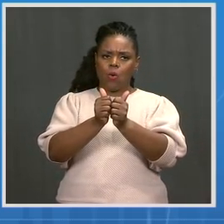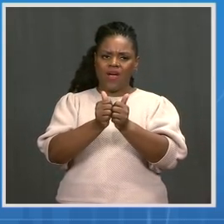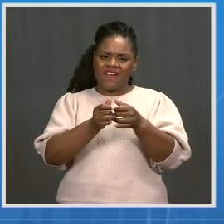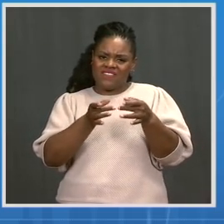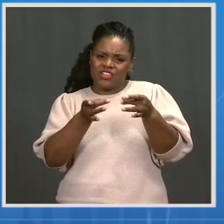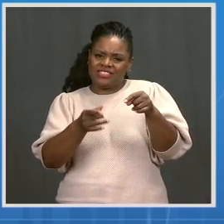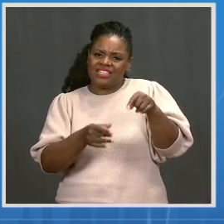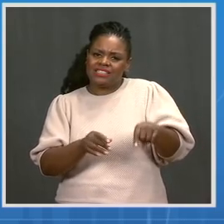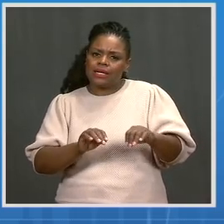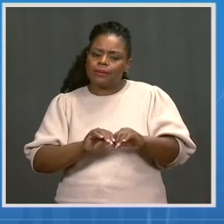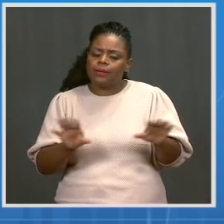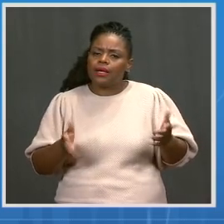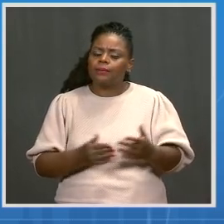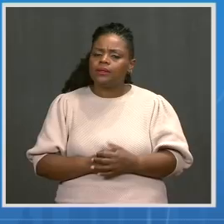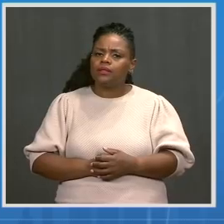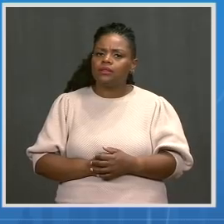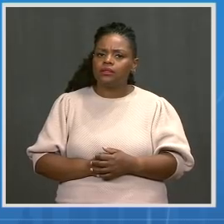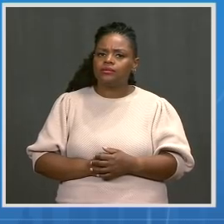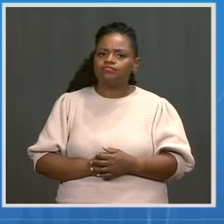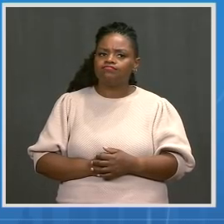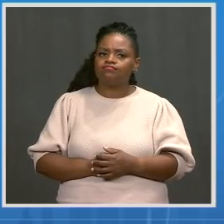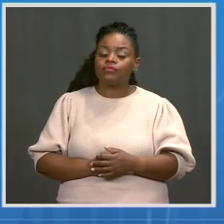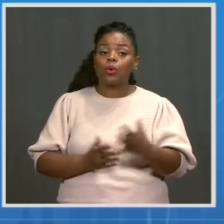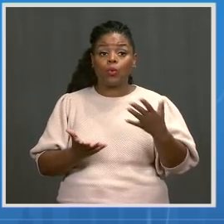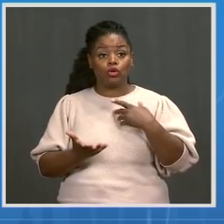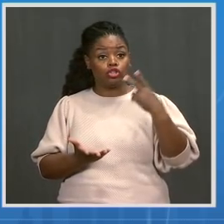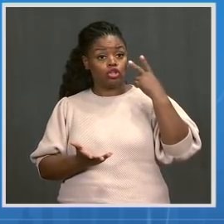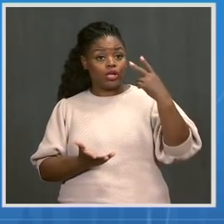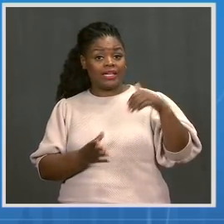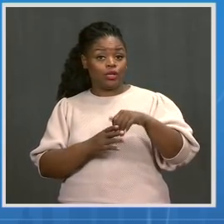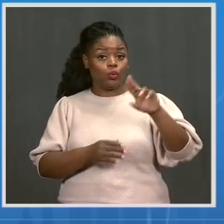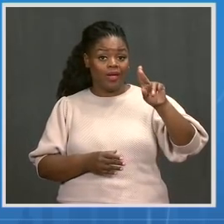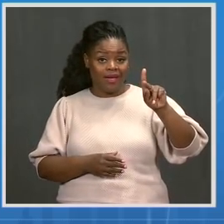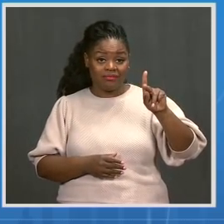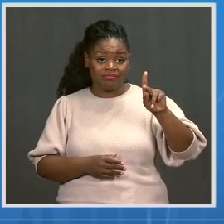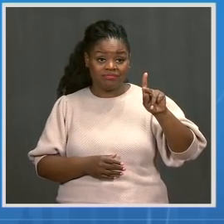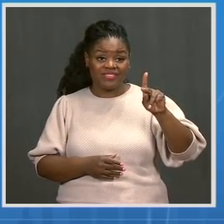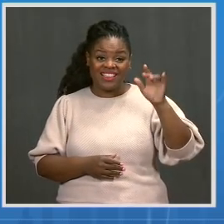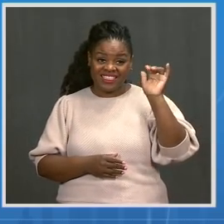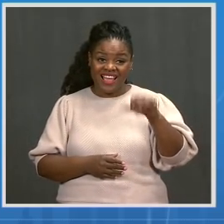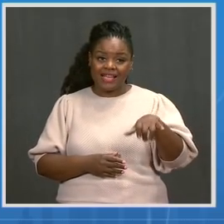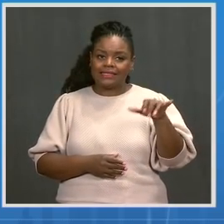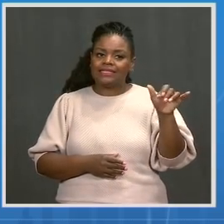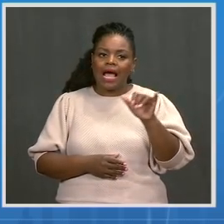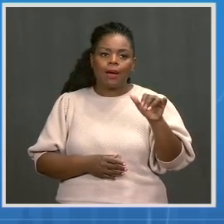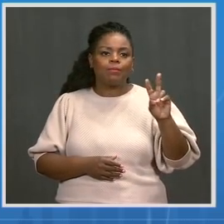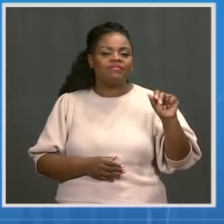and by what we saw in the United Kingdom with this variant. We know our vaccines work against this variant.